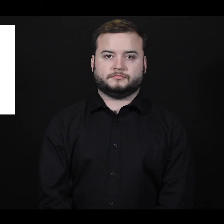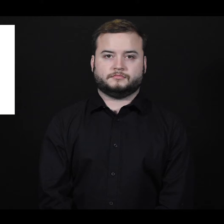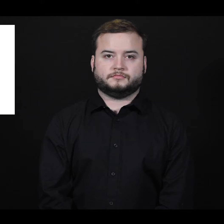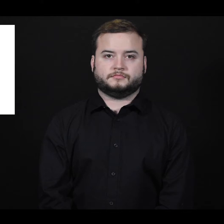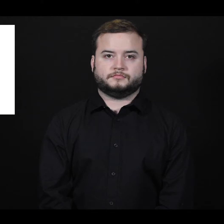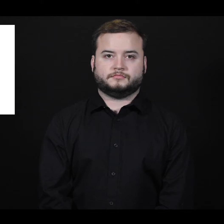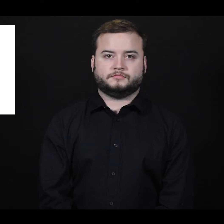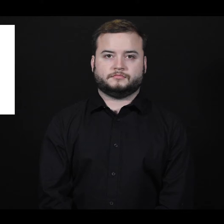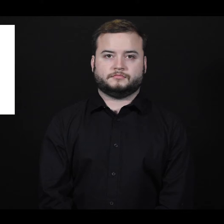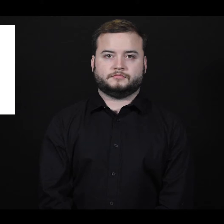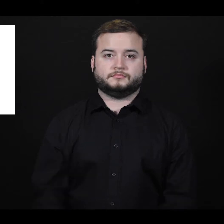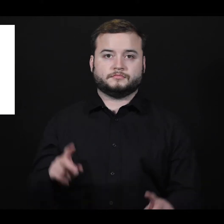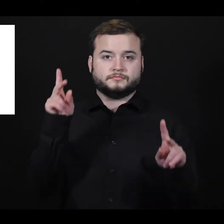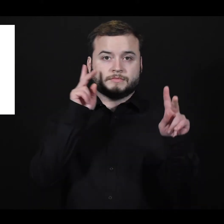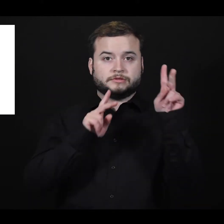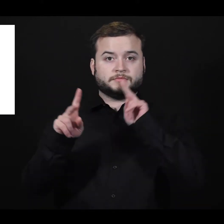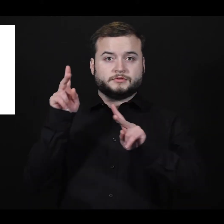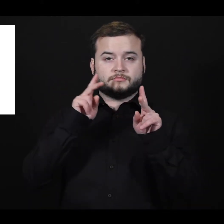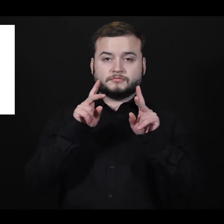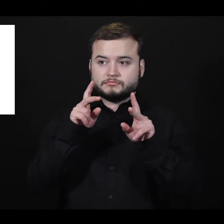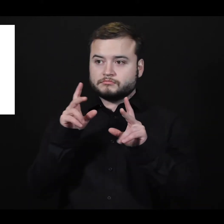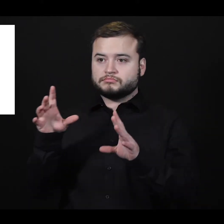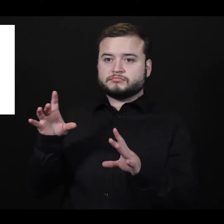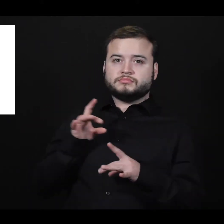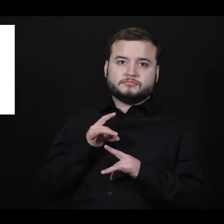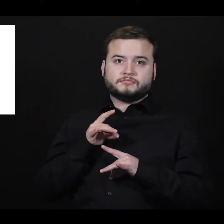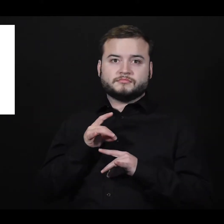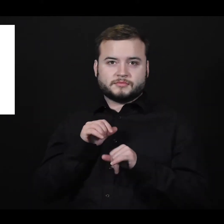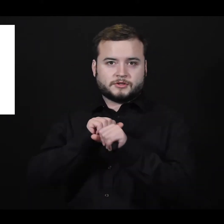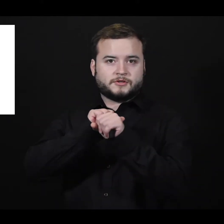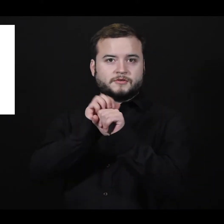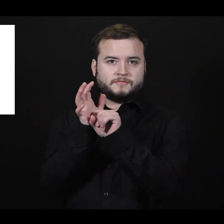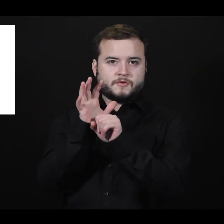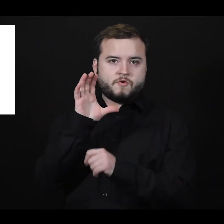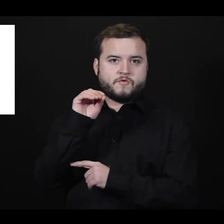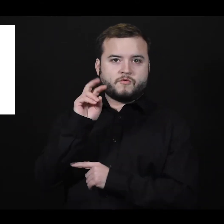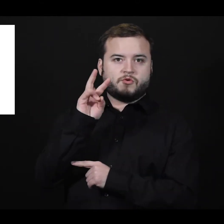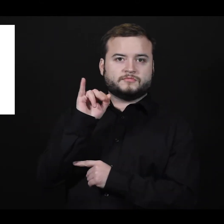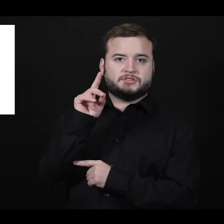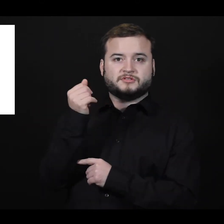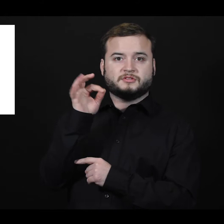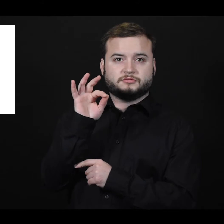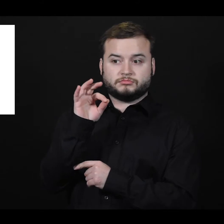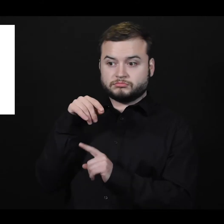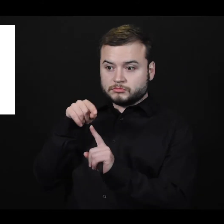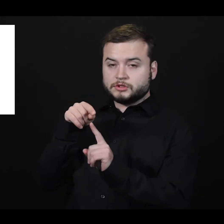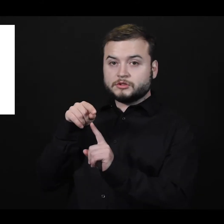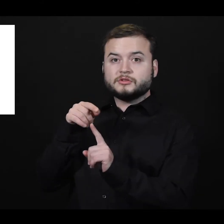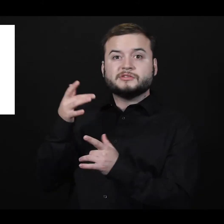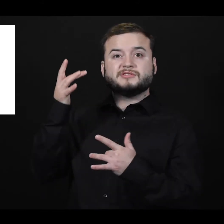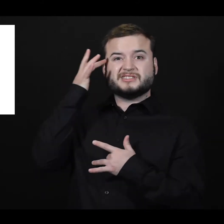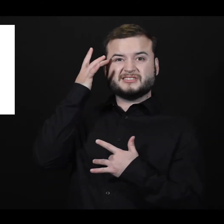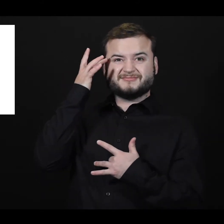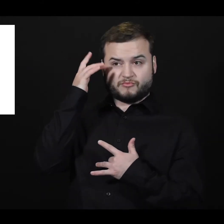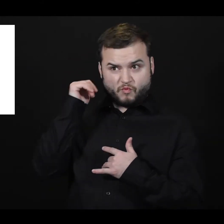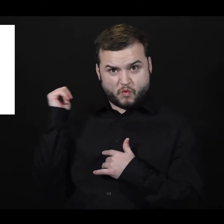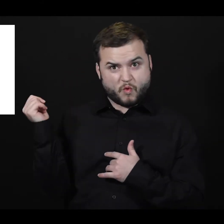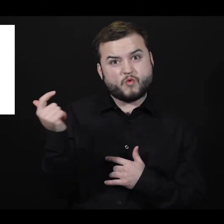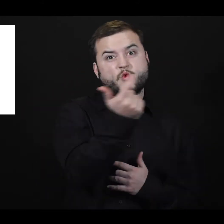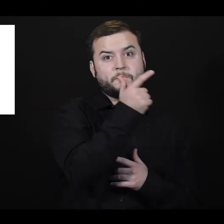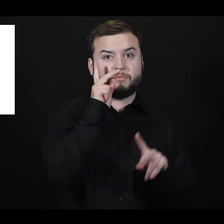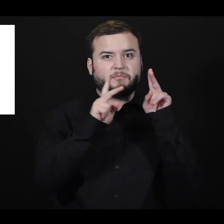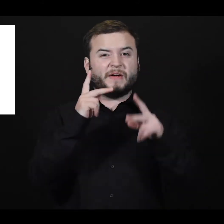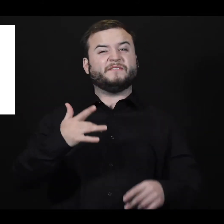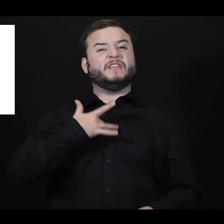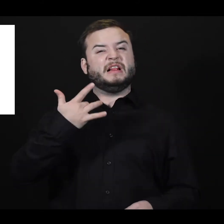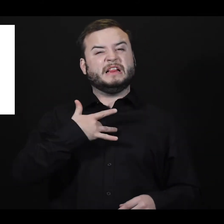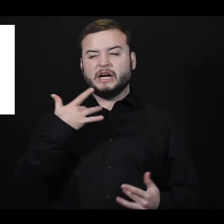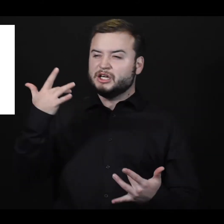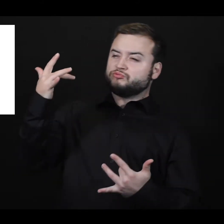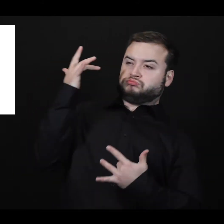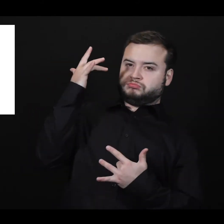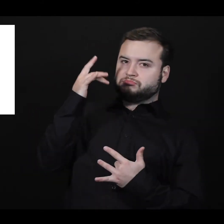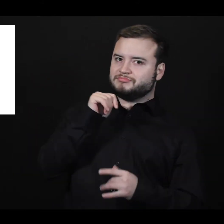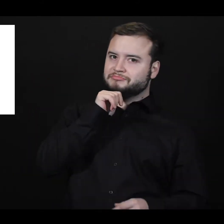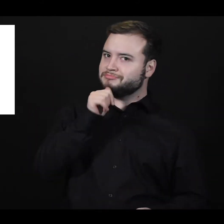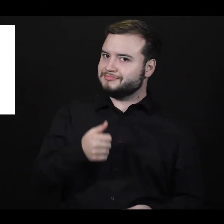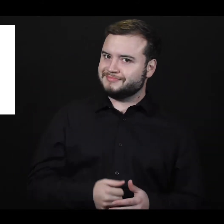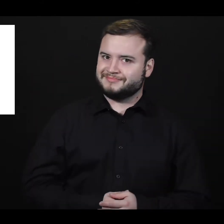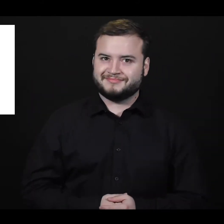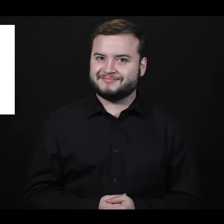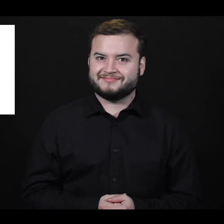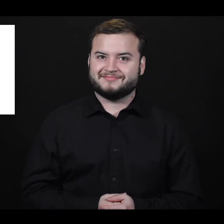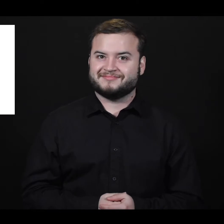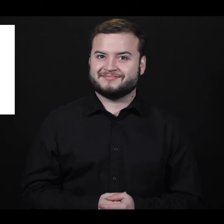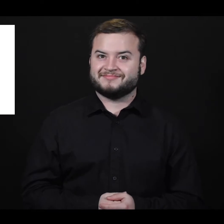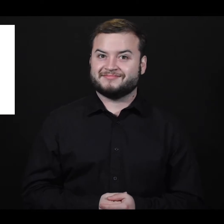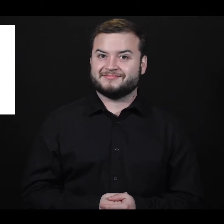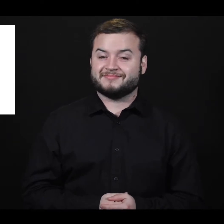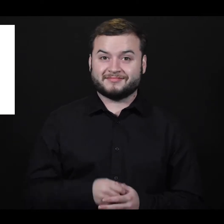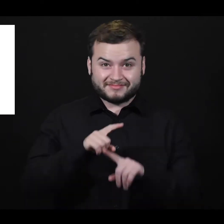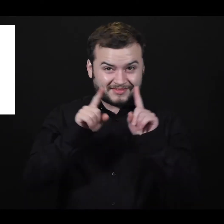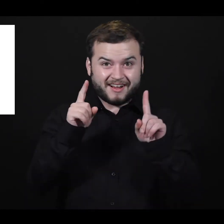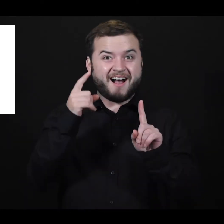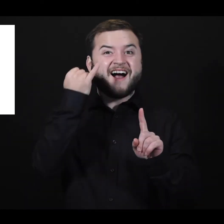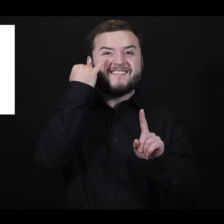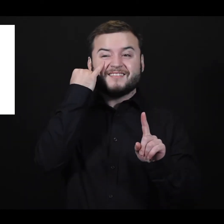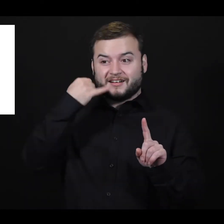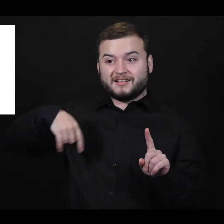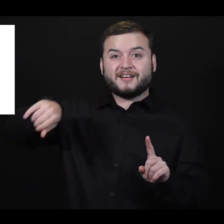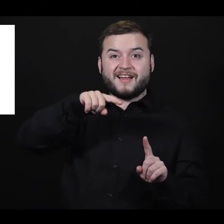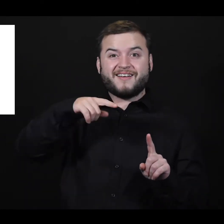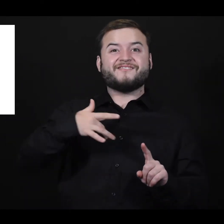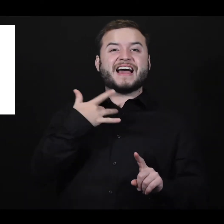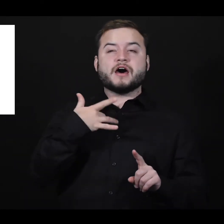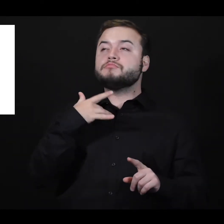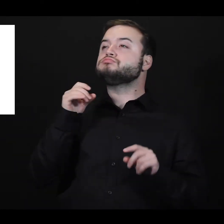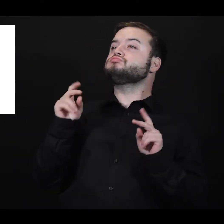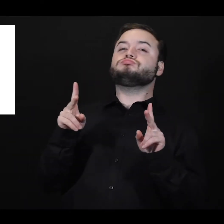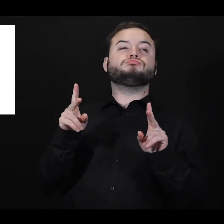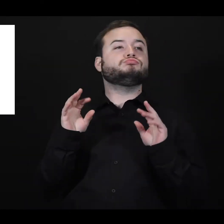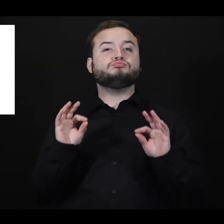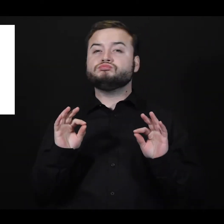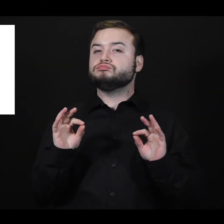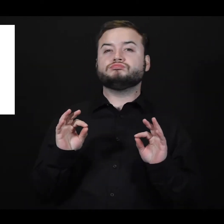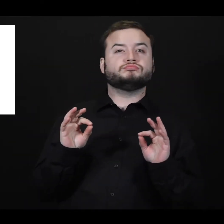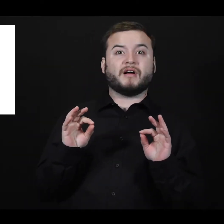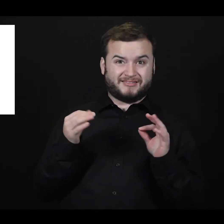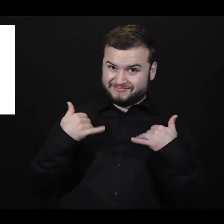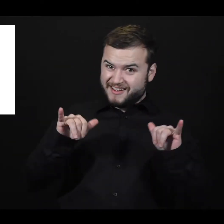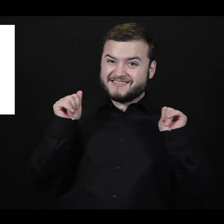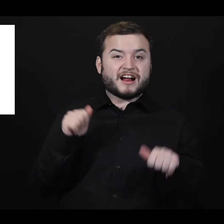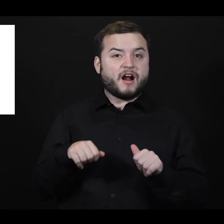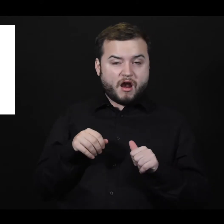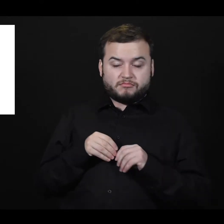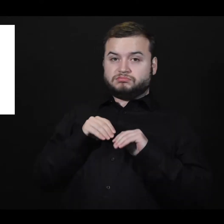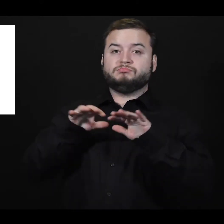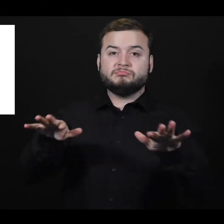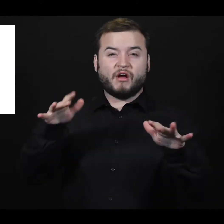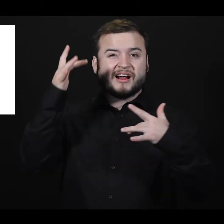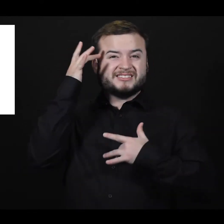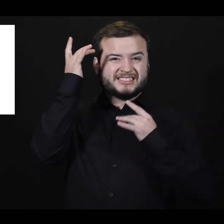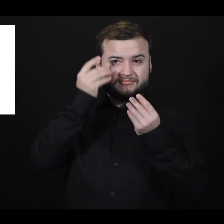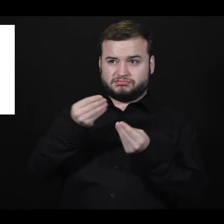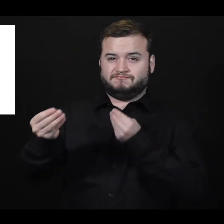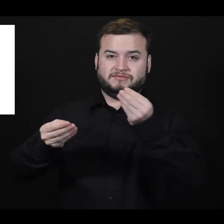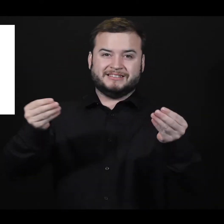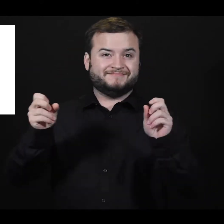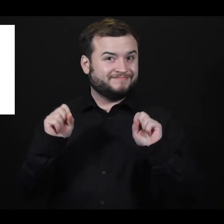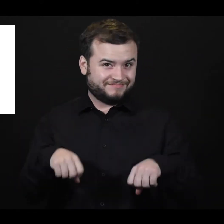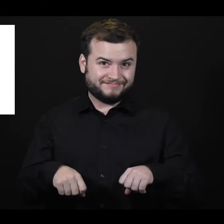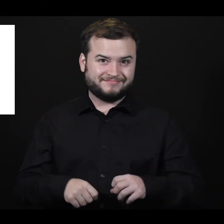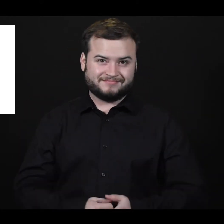Not all people with COVID-19 end up feeling sick. But even if they feel OK, they can still give the virus to others.